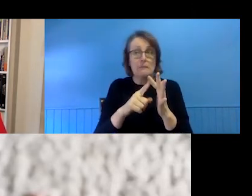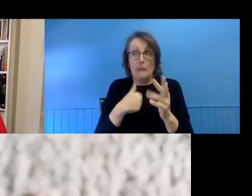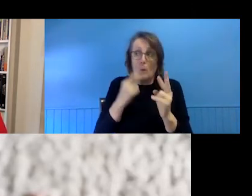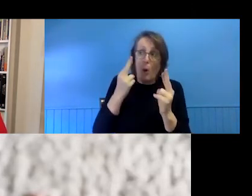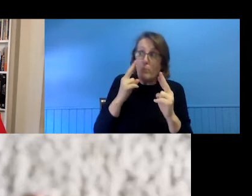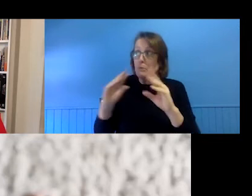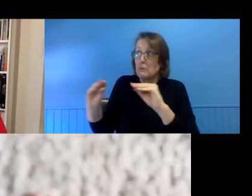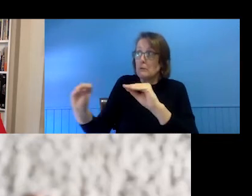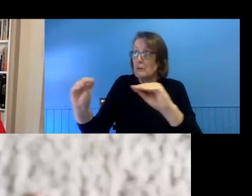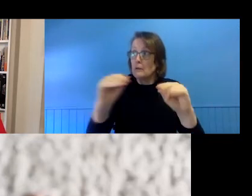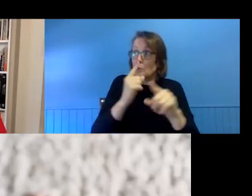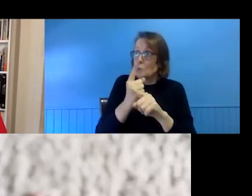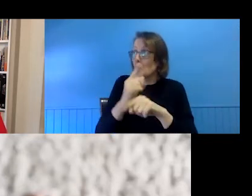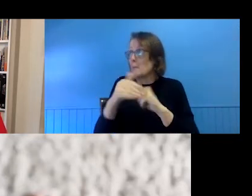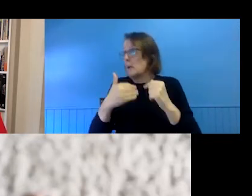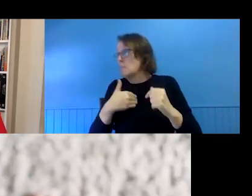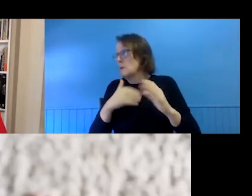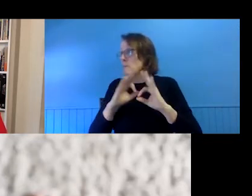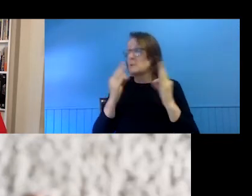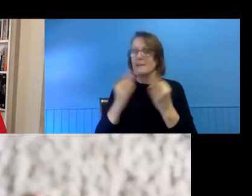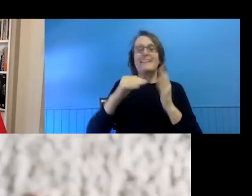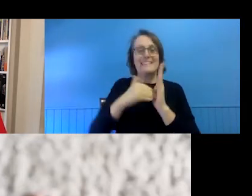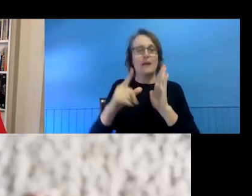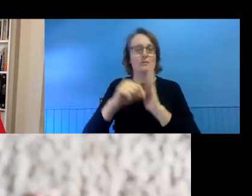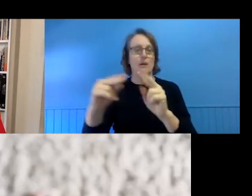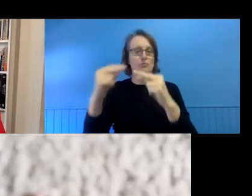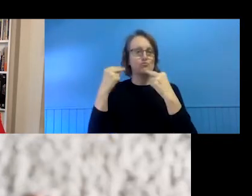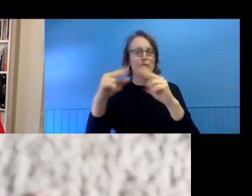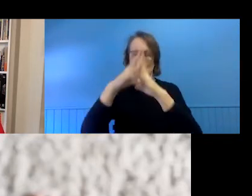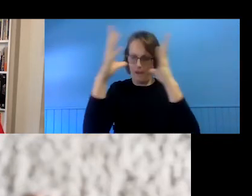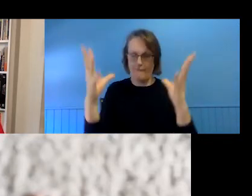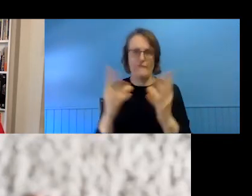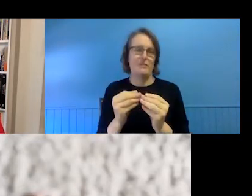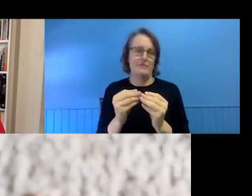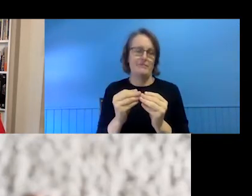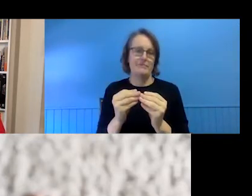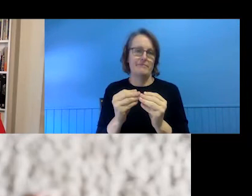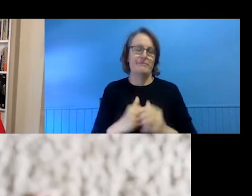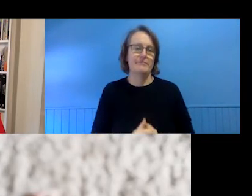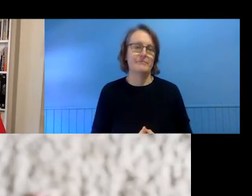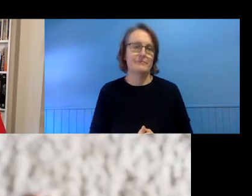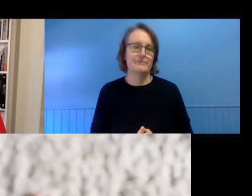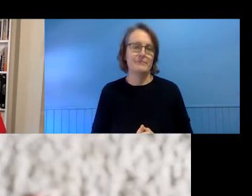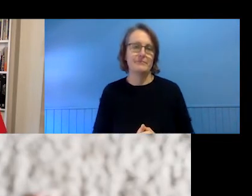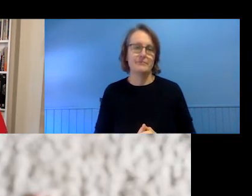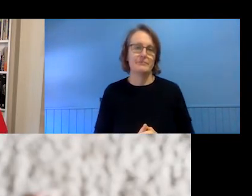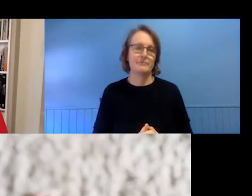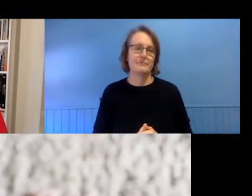now is the time to review anything and everything that could be classified as a marketing stragt -- strategy. What are you currently